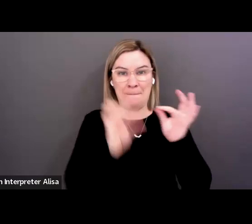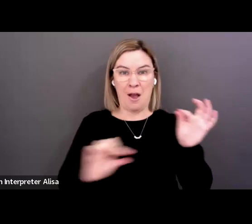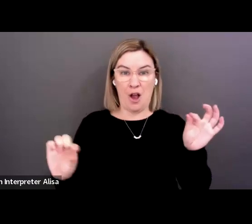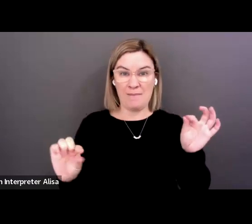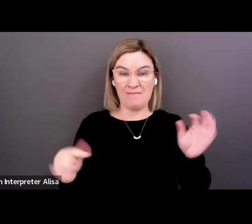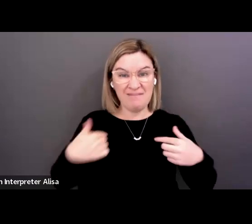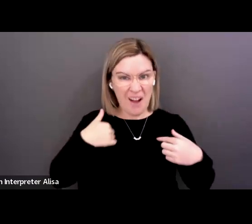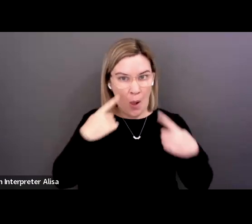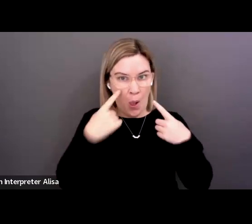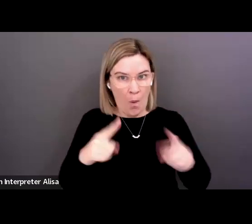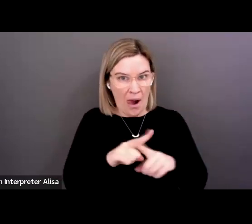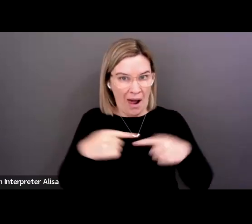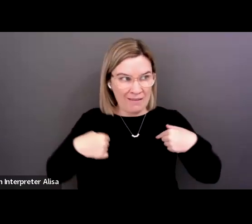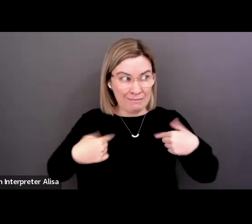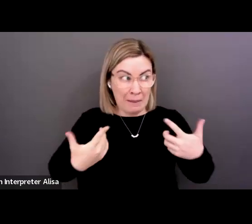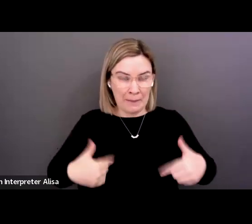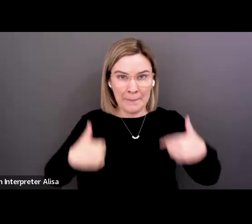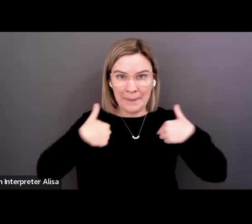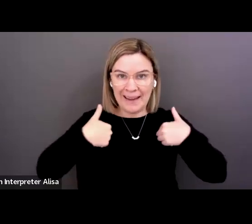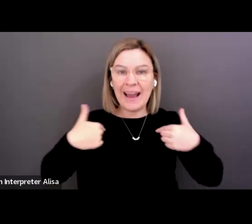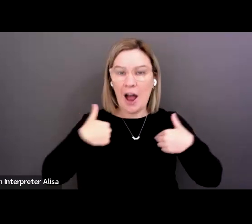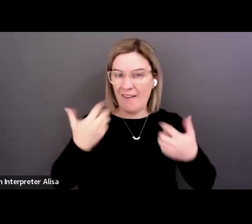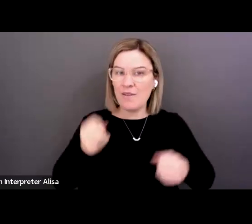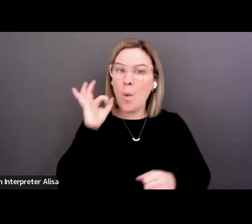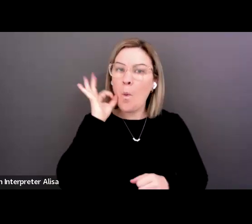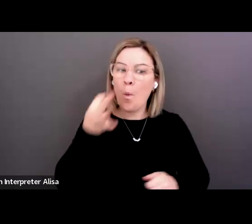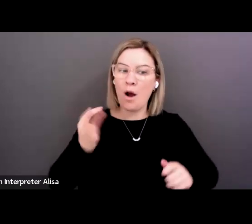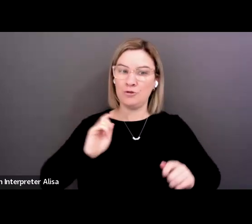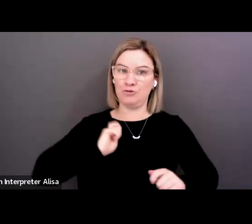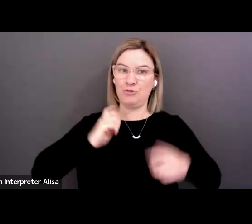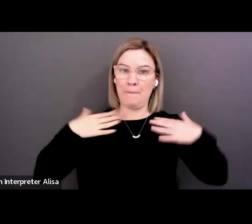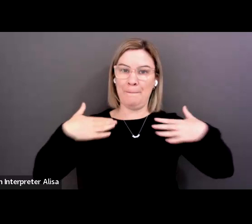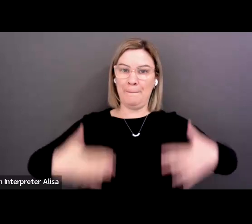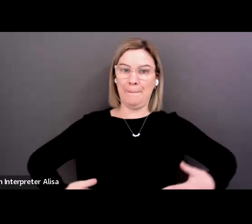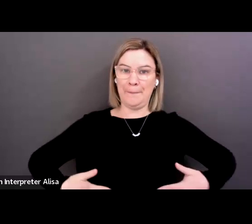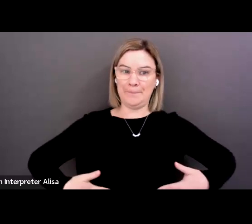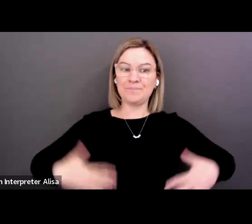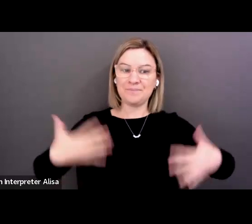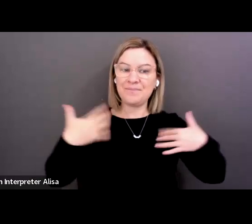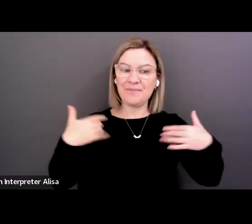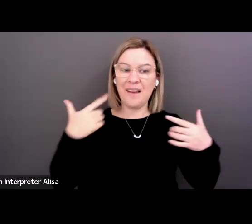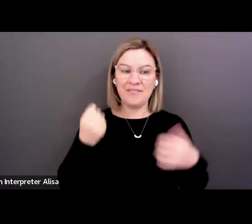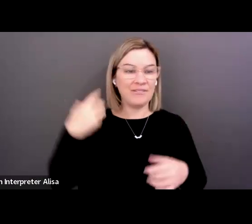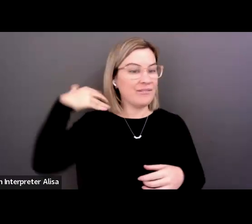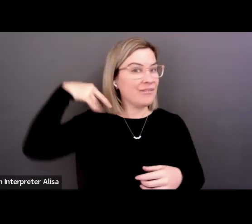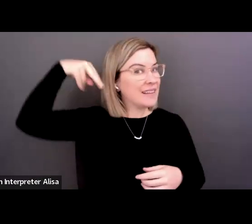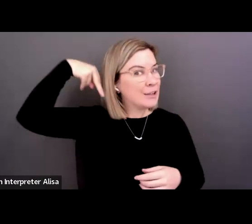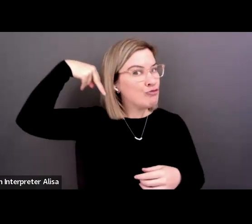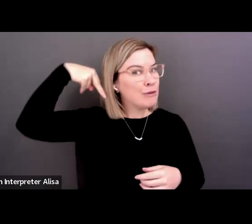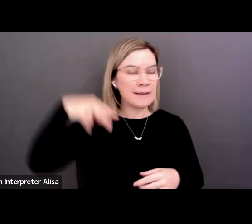with the dirty business with Santos off the Tiwi Islands where I have family.